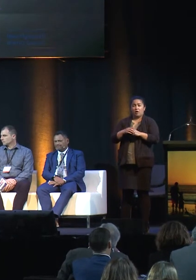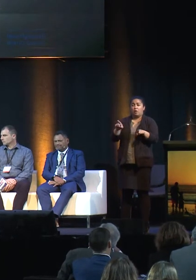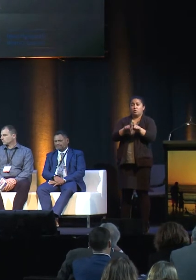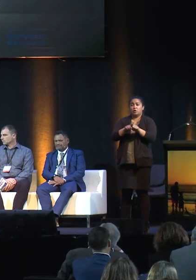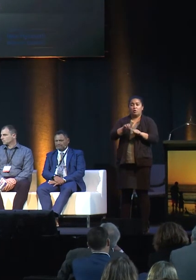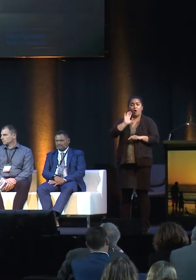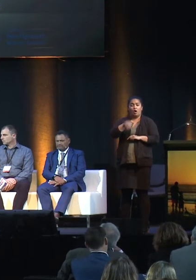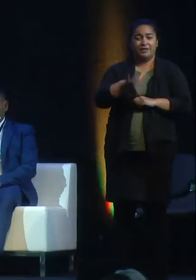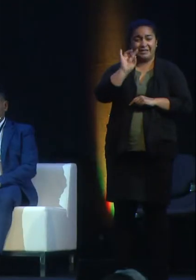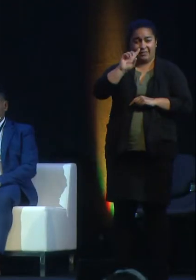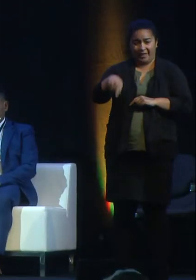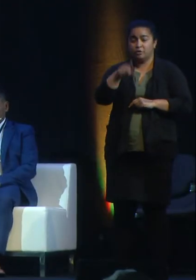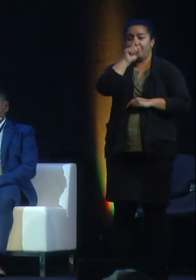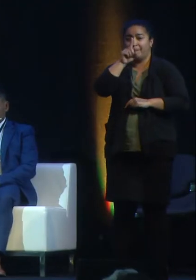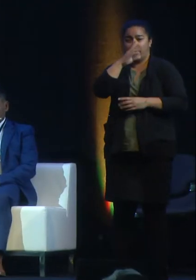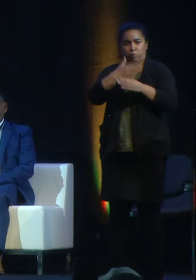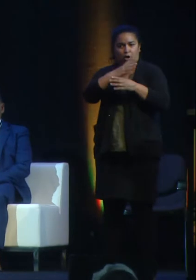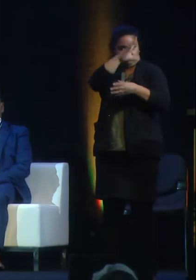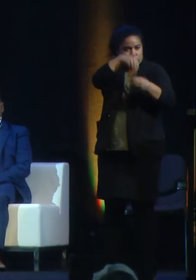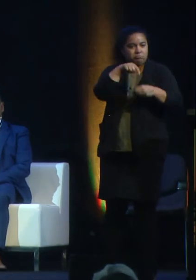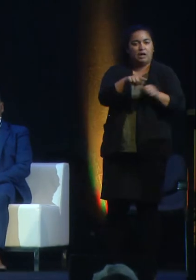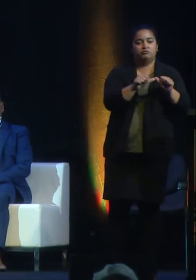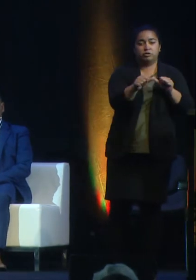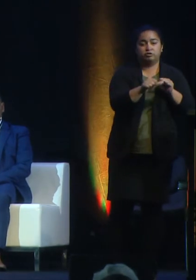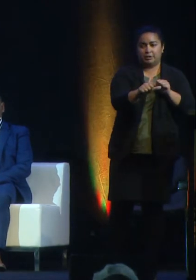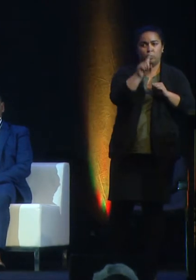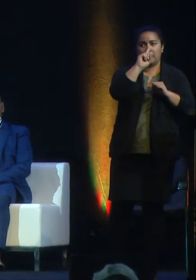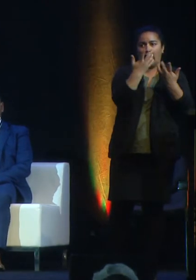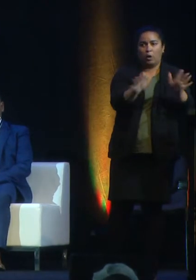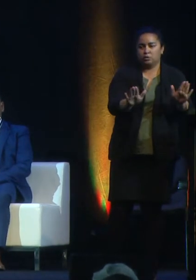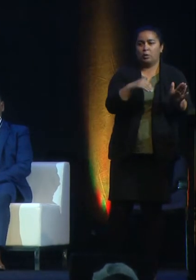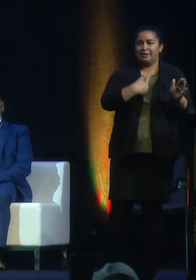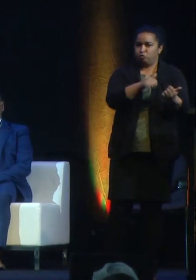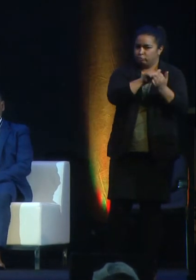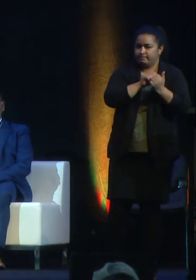we can't afford to lose it. But what people recognised through this process of building